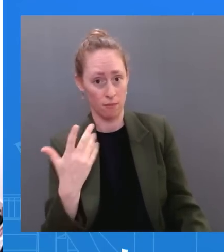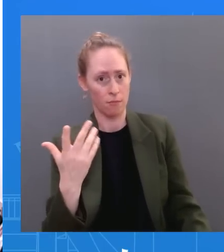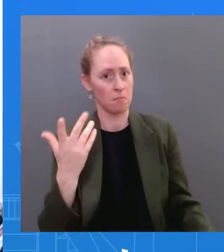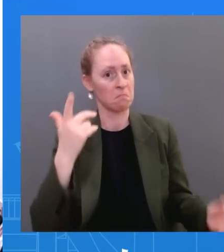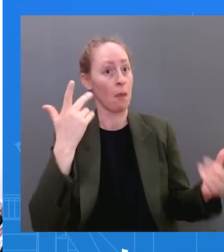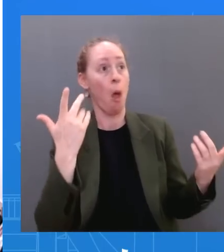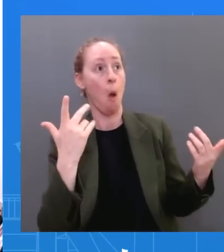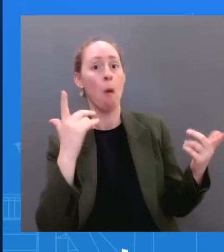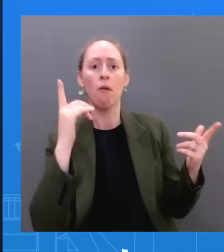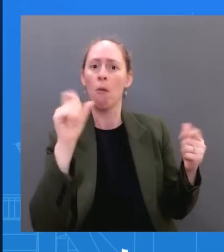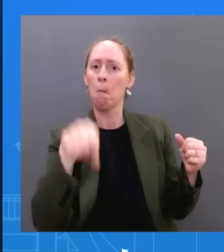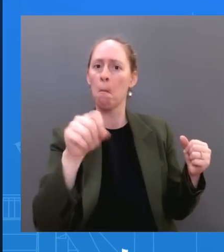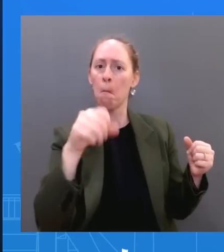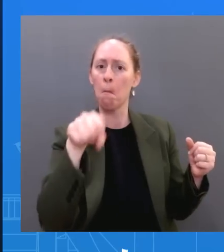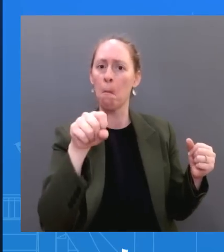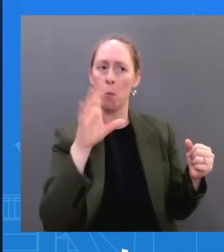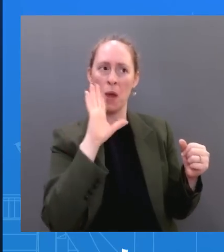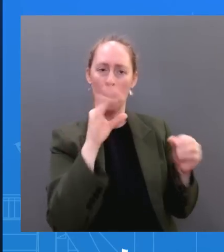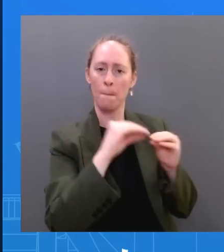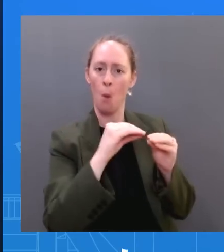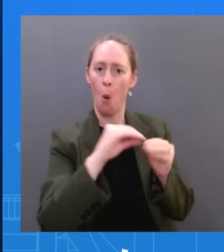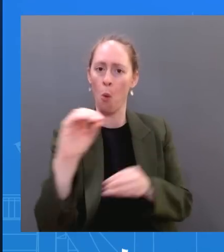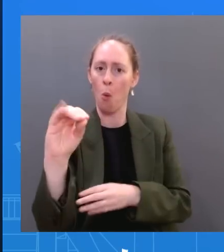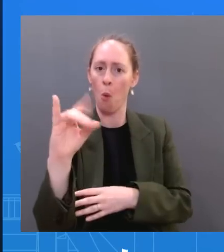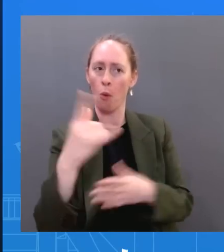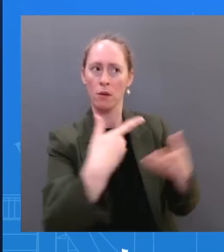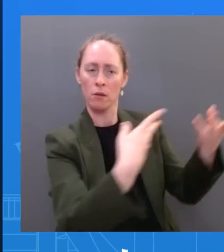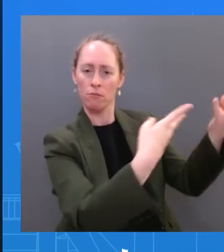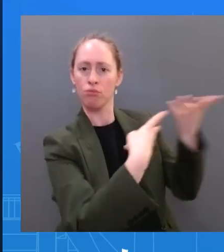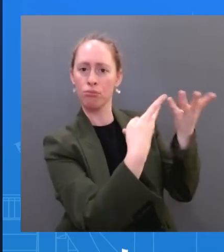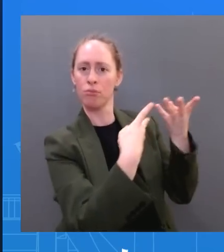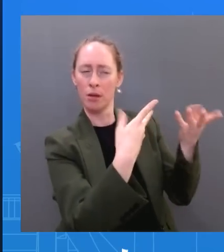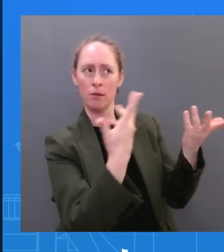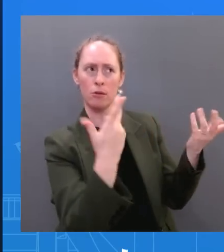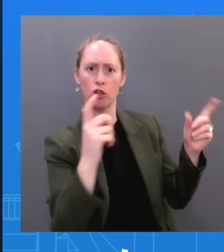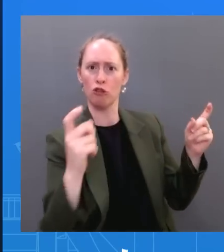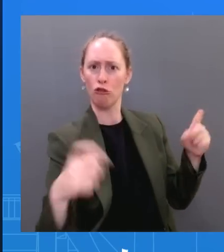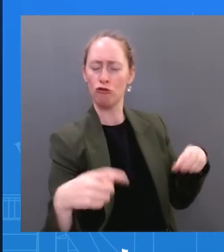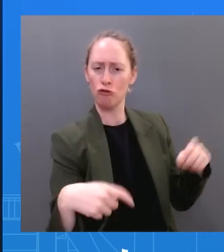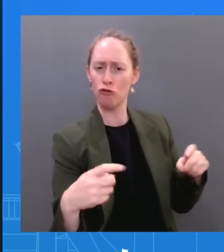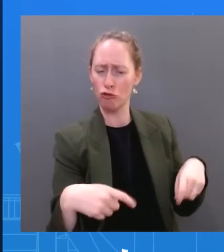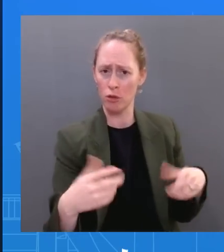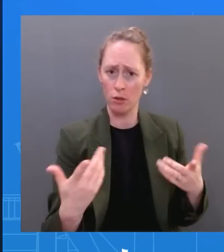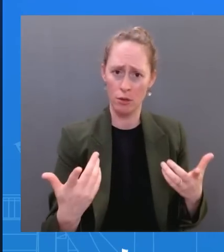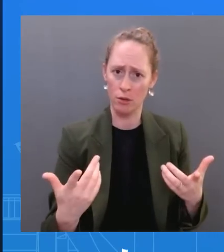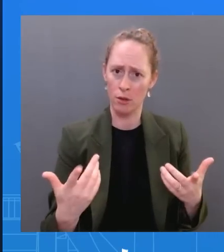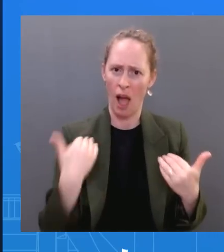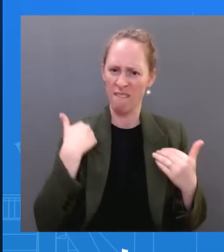Mr. Sullivan: Well, I -- it's up to you to characterize things like "burdens on the President." What I can say is what the President intends to do.